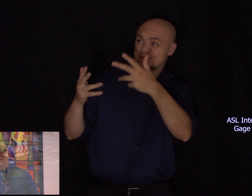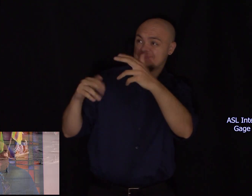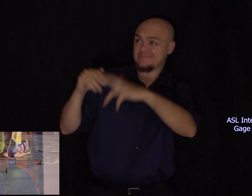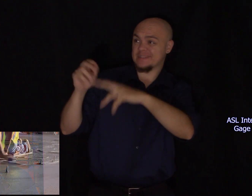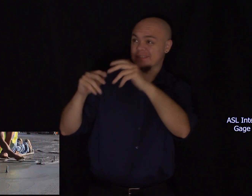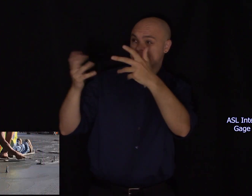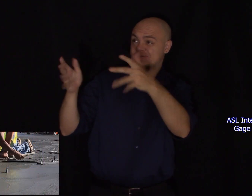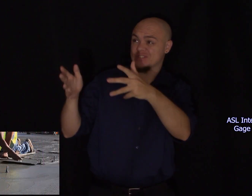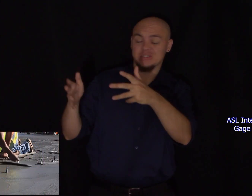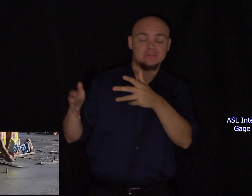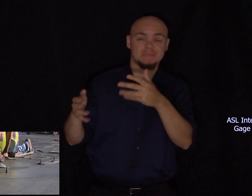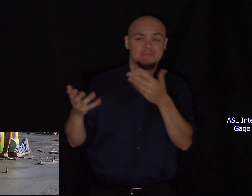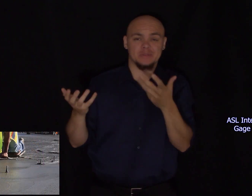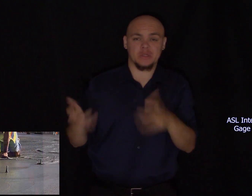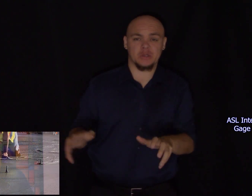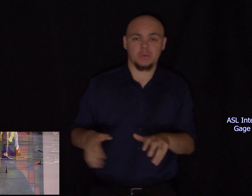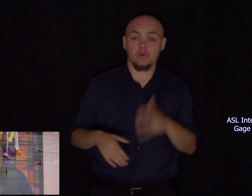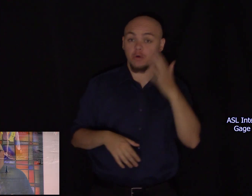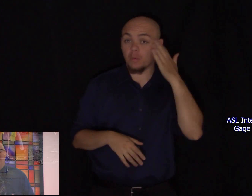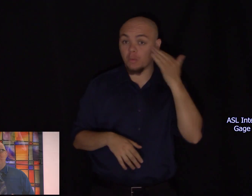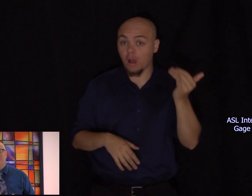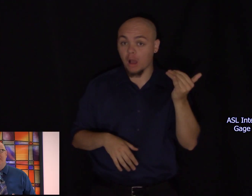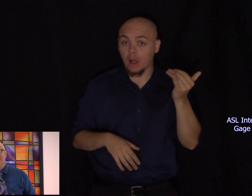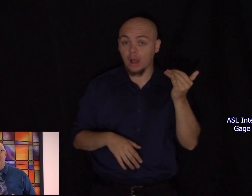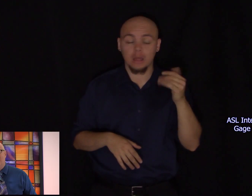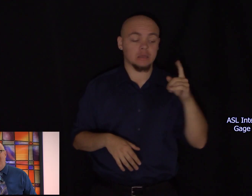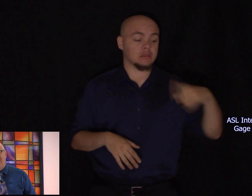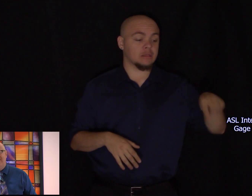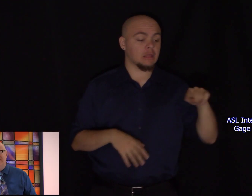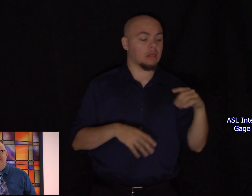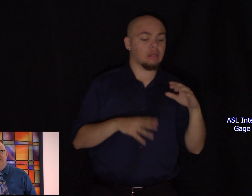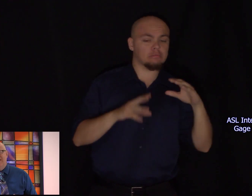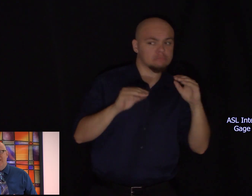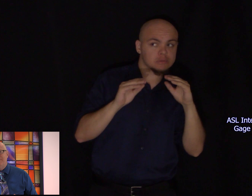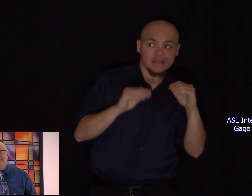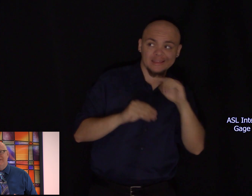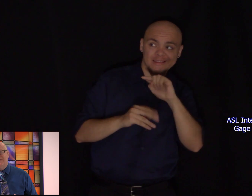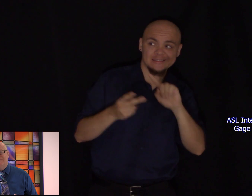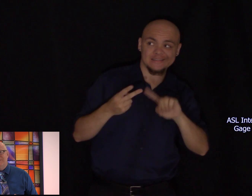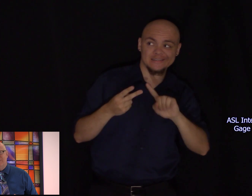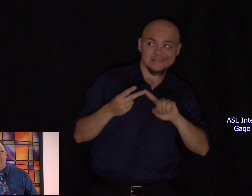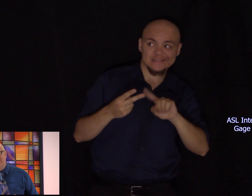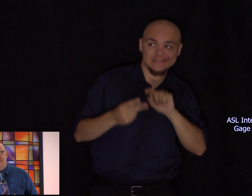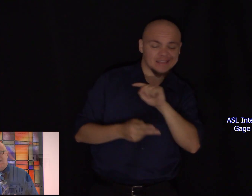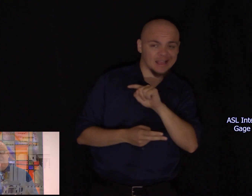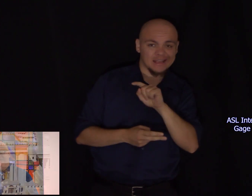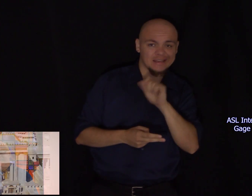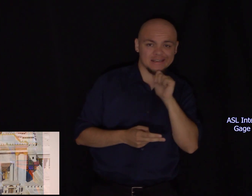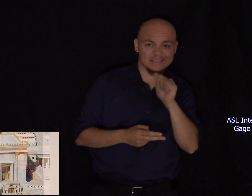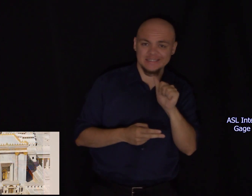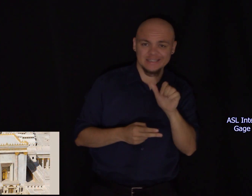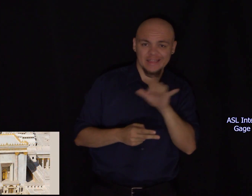interested in finishing it and the reason why is because of the murmuring that this second